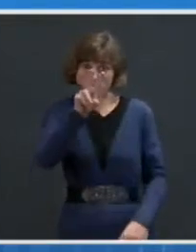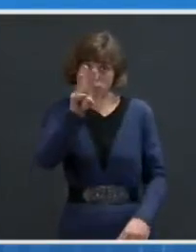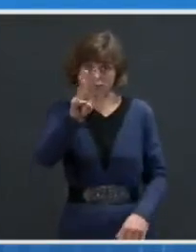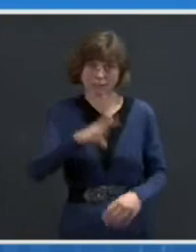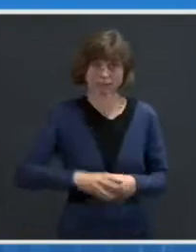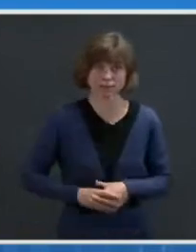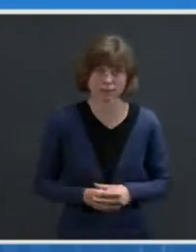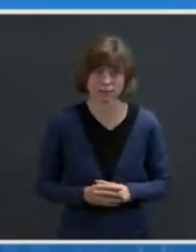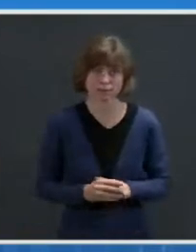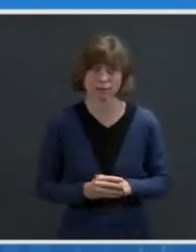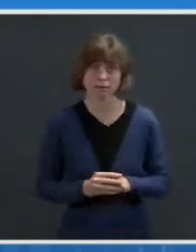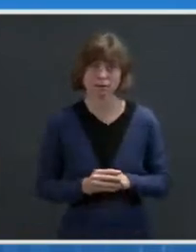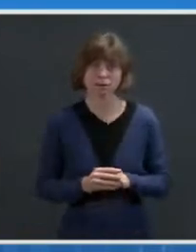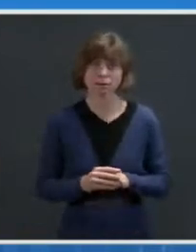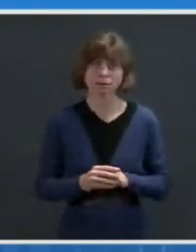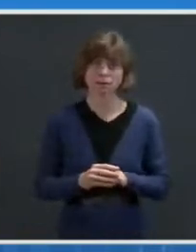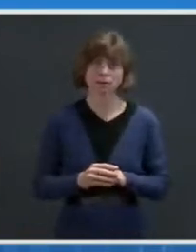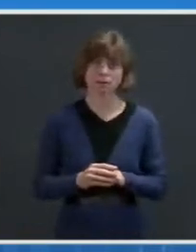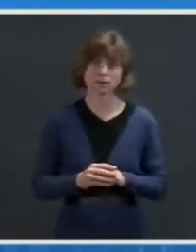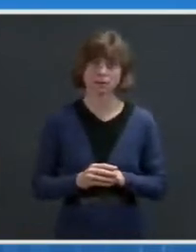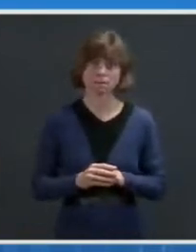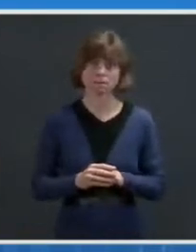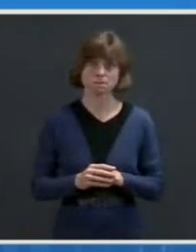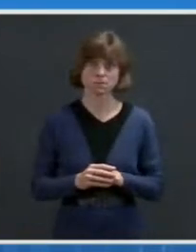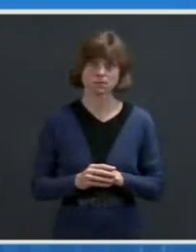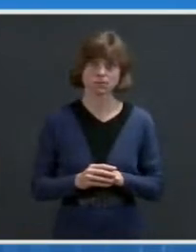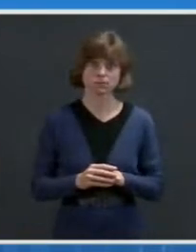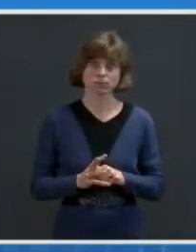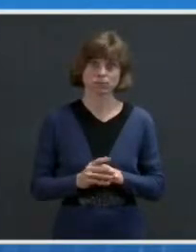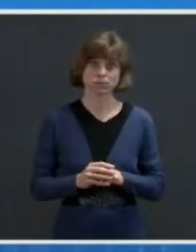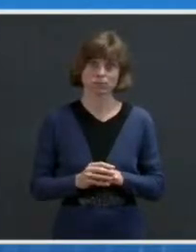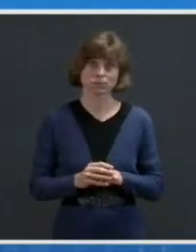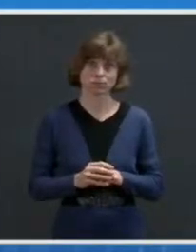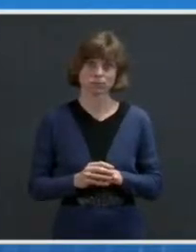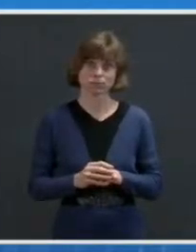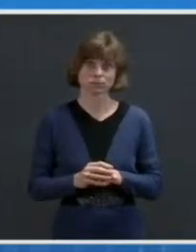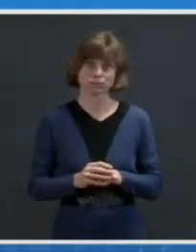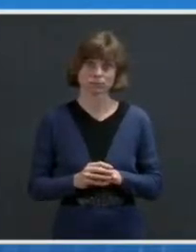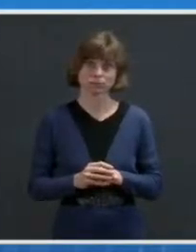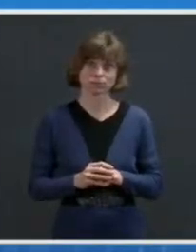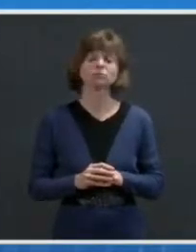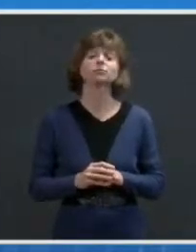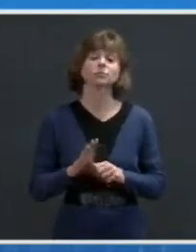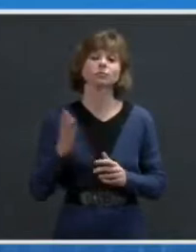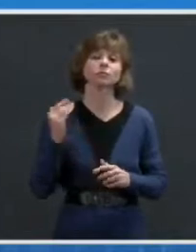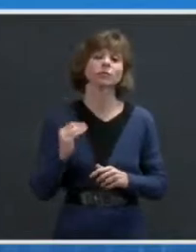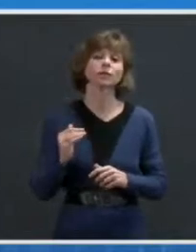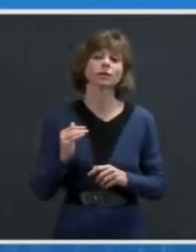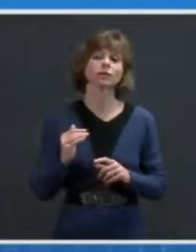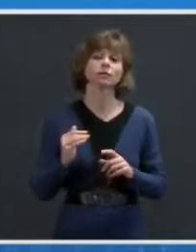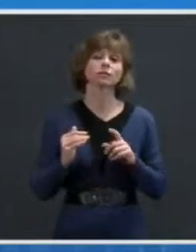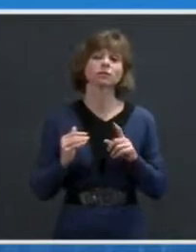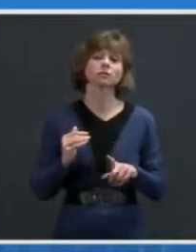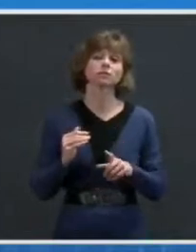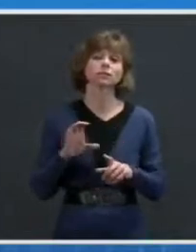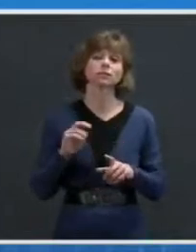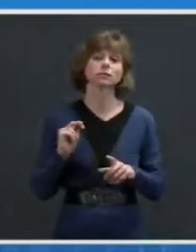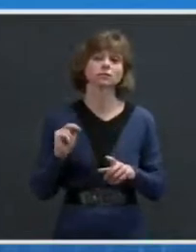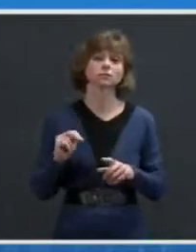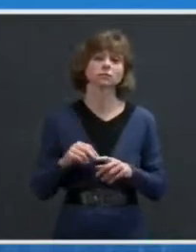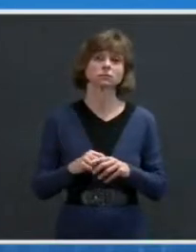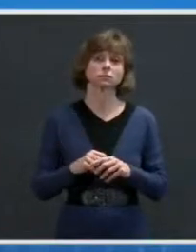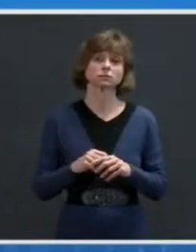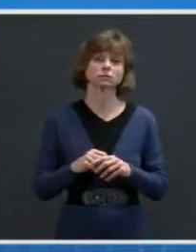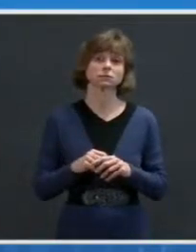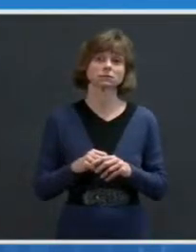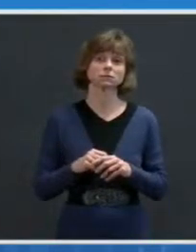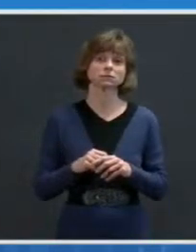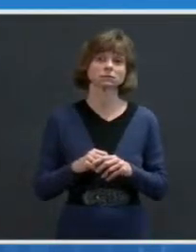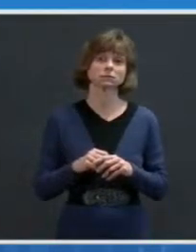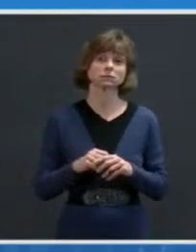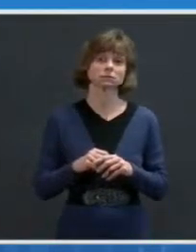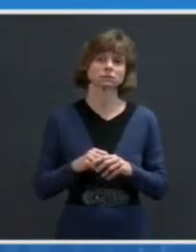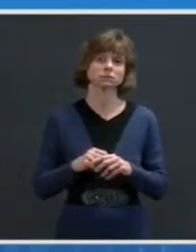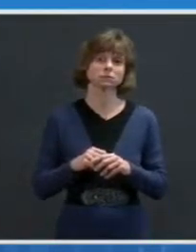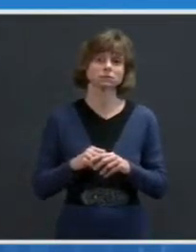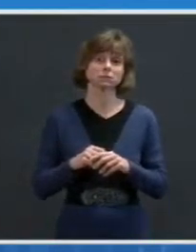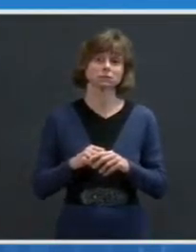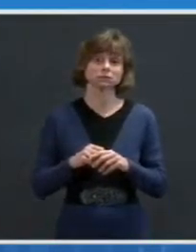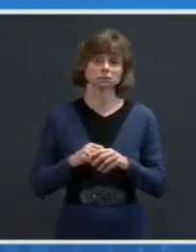AS LORI SAID CORRECTLY, THAT IS